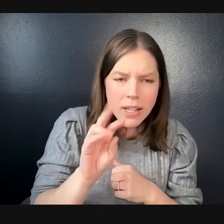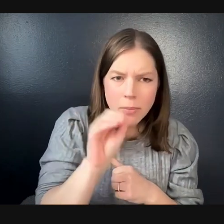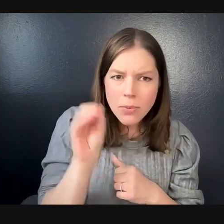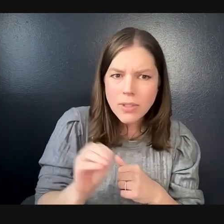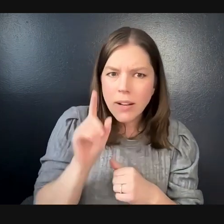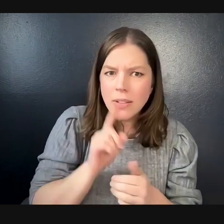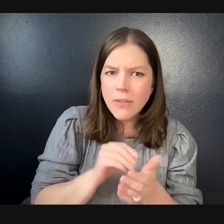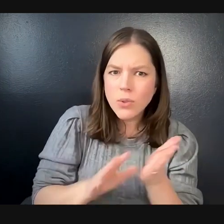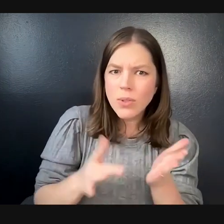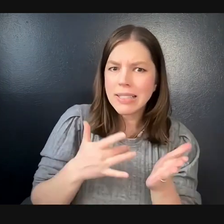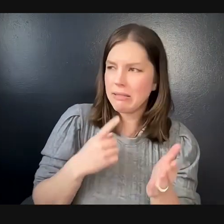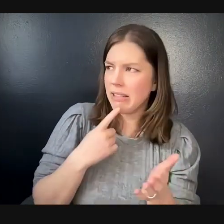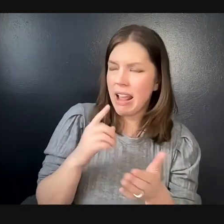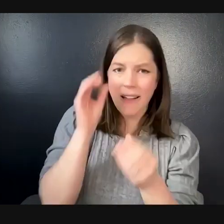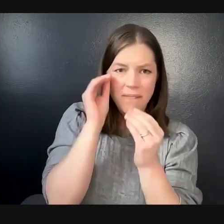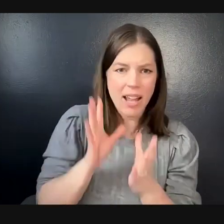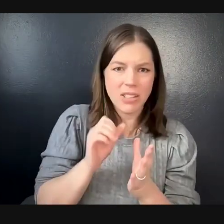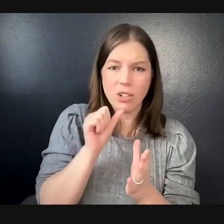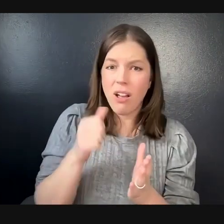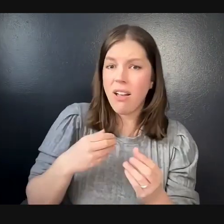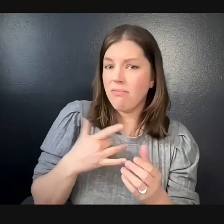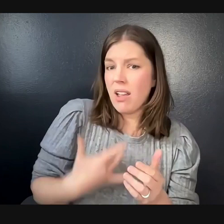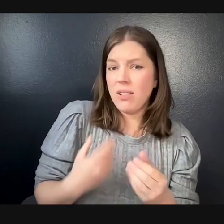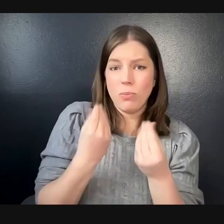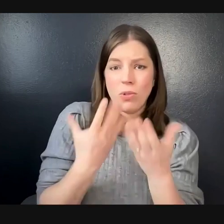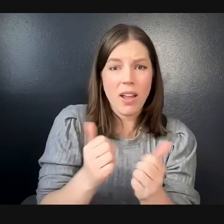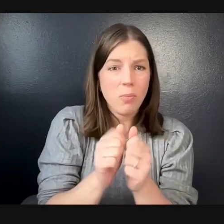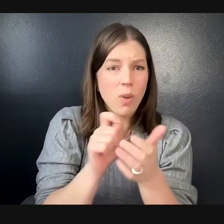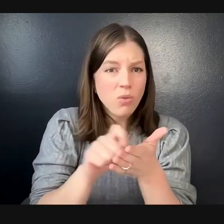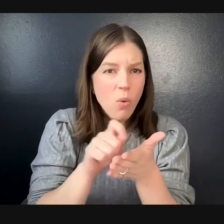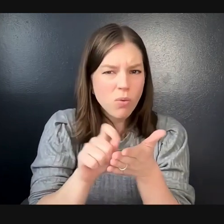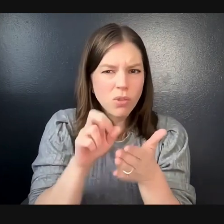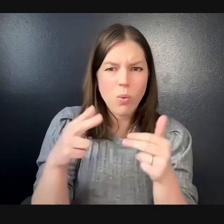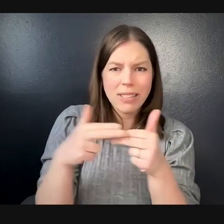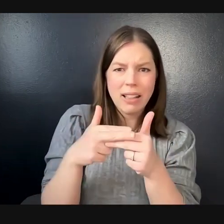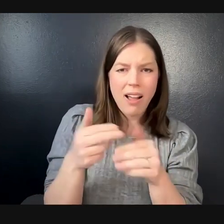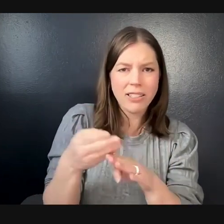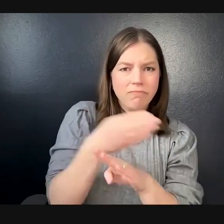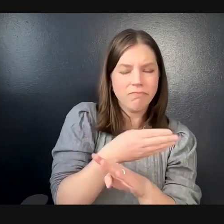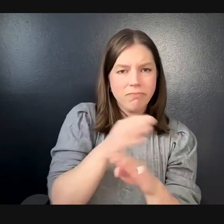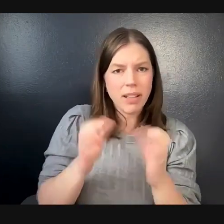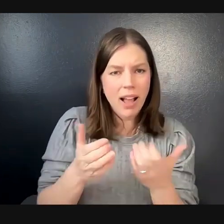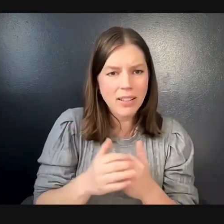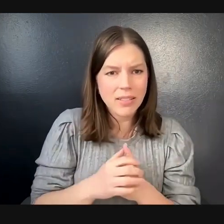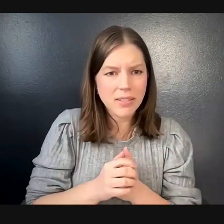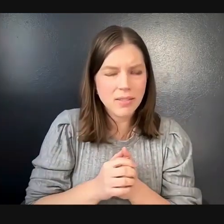You know, 57% of deaf students said that faculty are not likely to provide them with notes or slides before class.